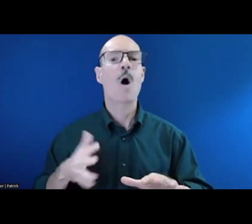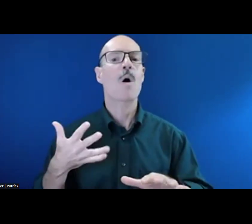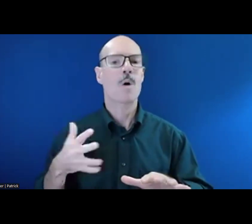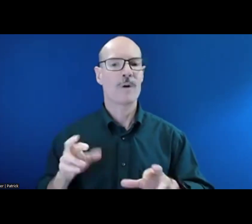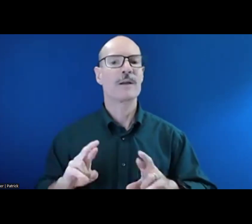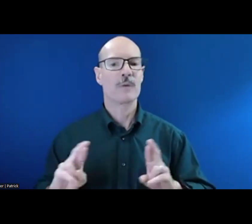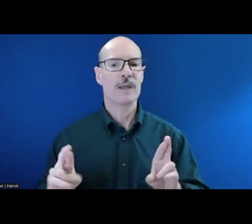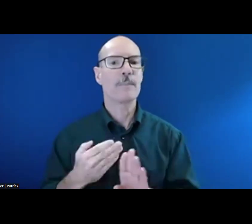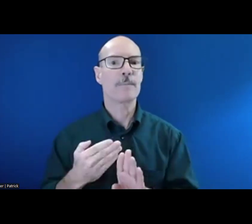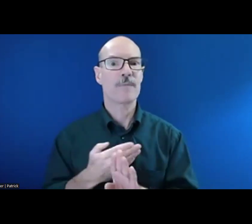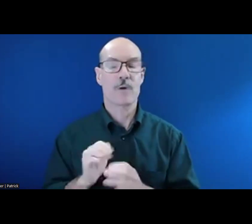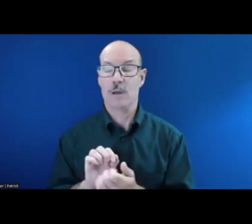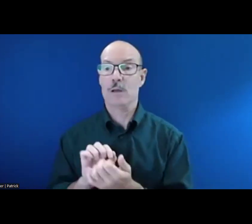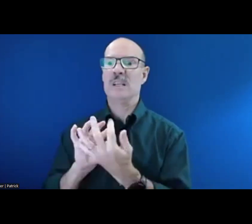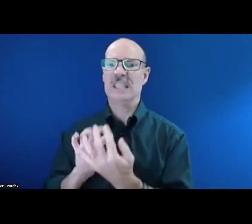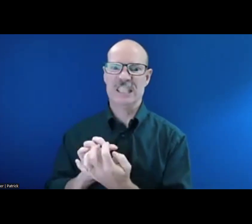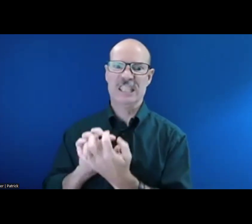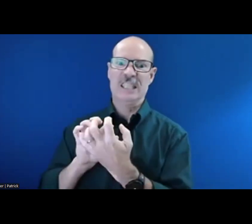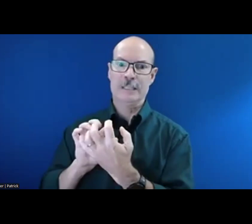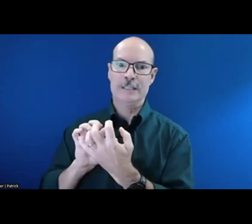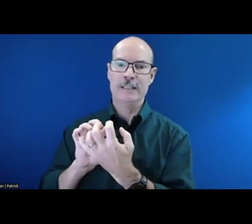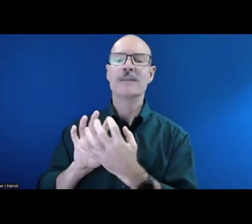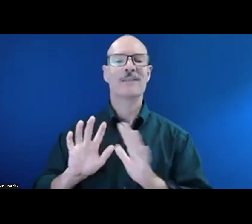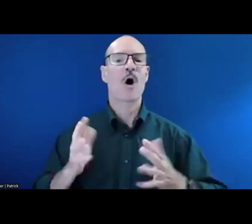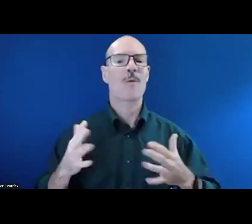I think that's really important, and then also just being able to make a list of resources.